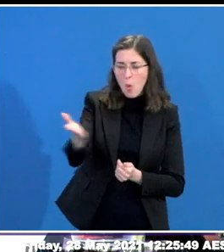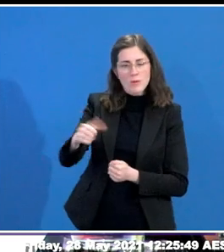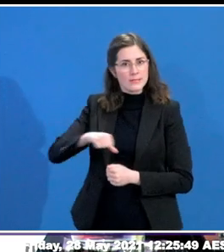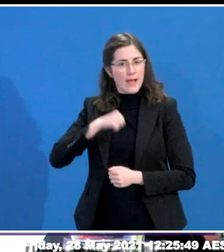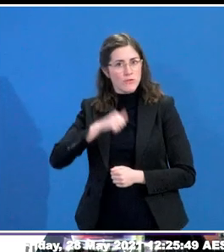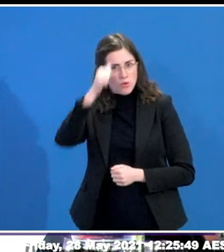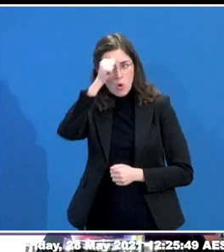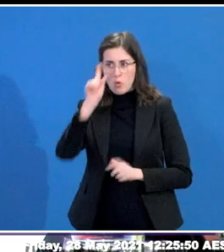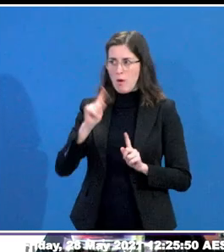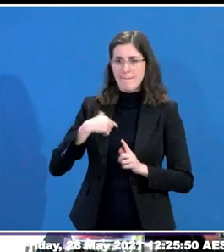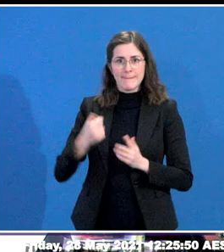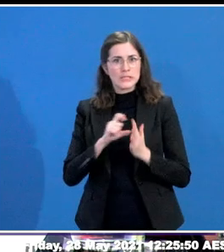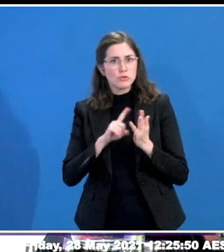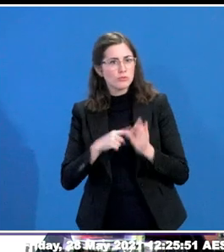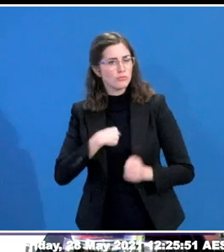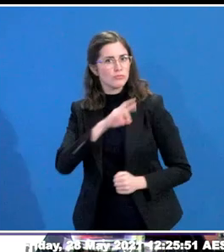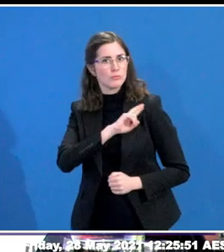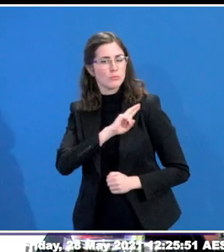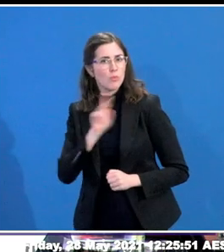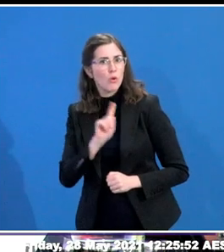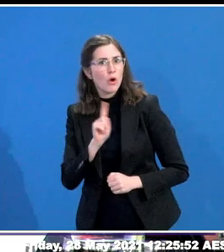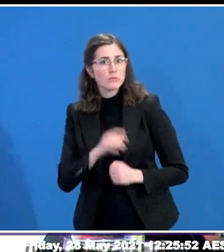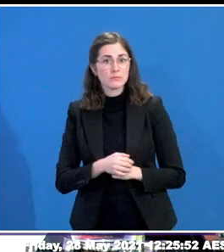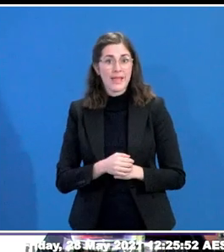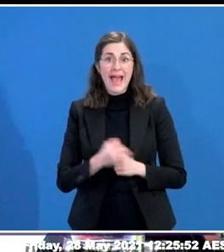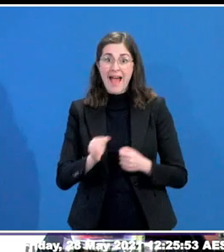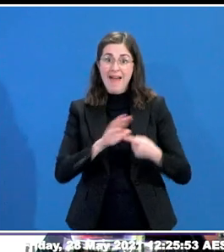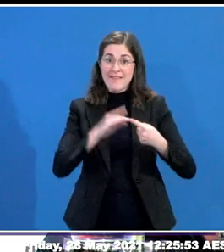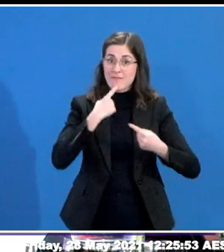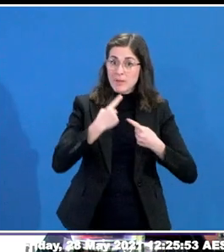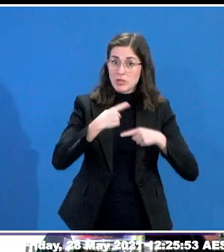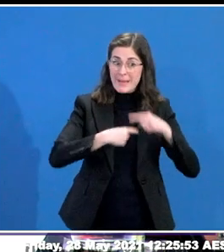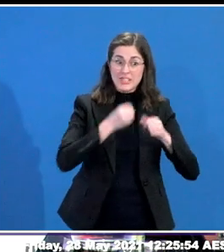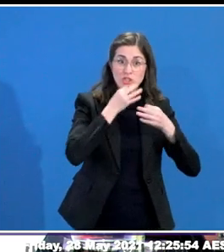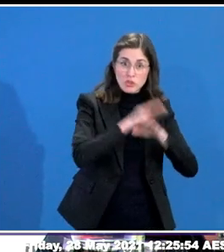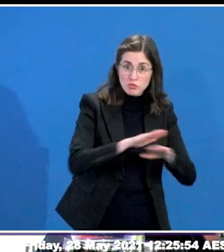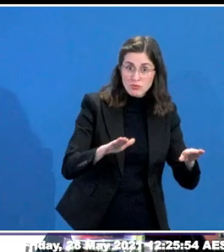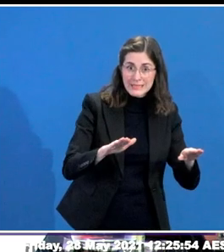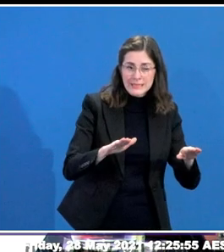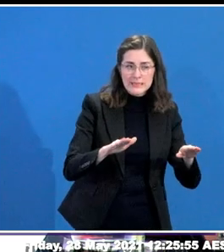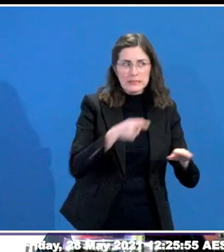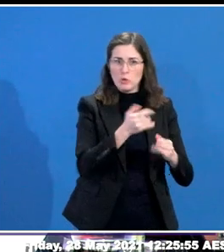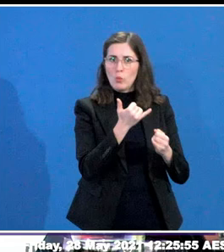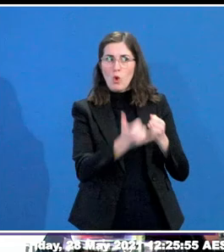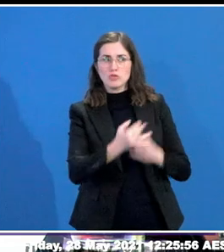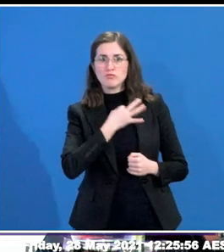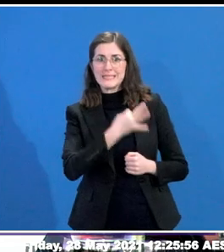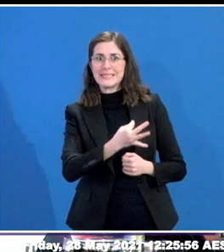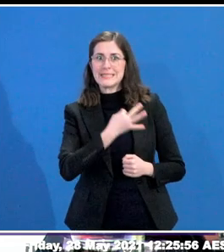It is split out in regards to children which are particularly vulnerable in addition to being vulnerable people.